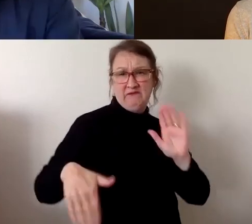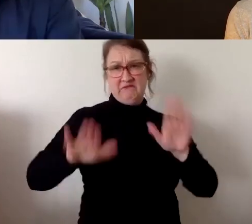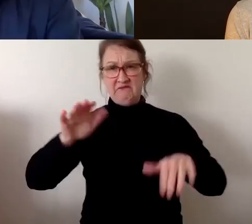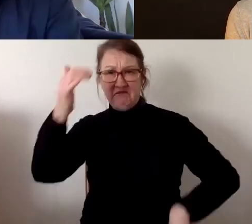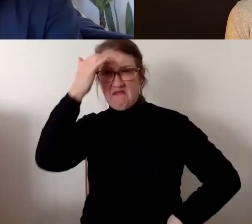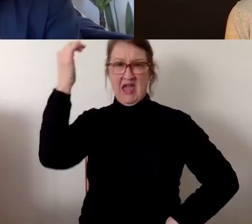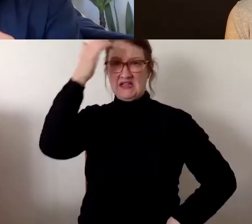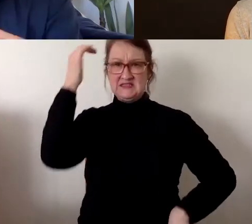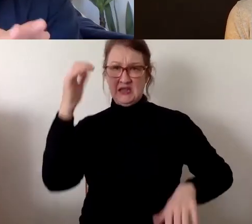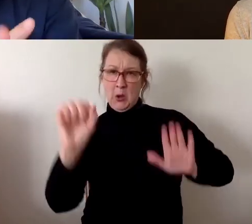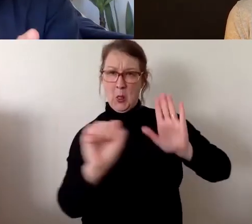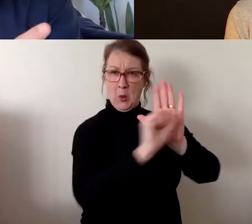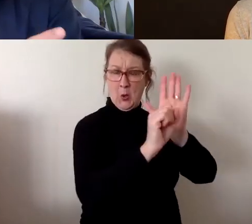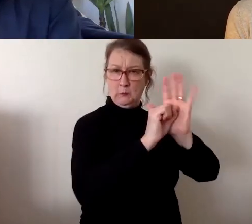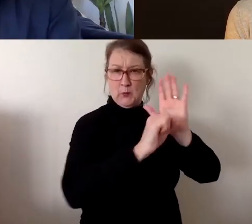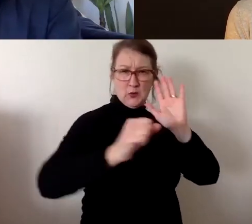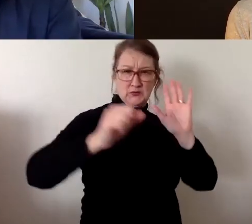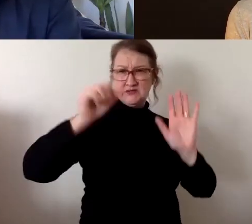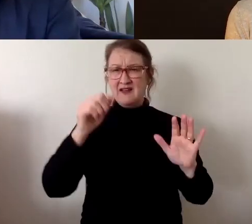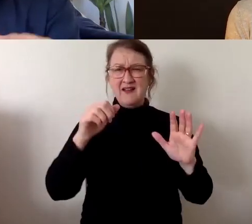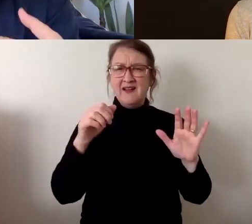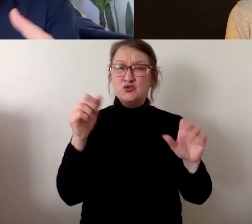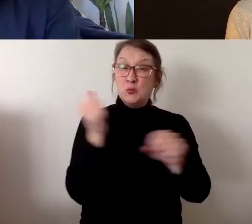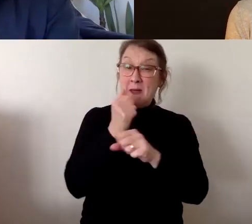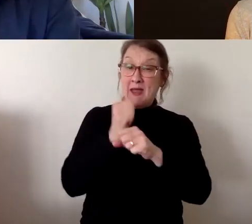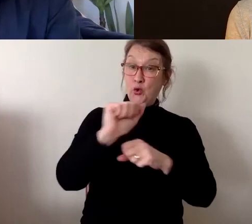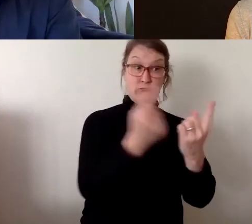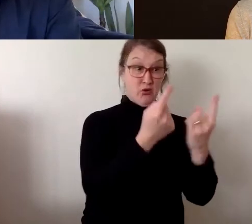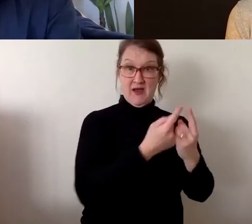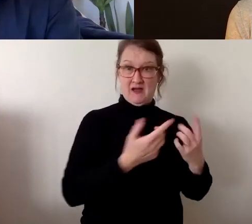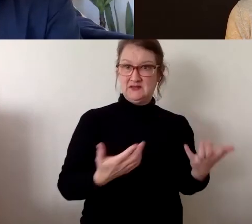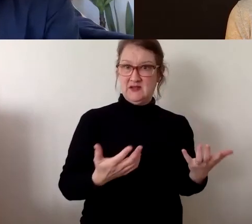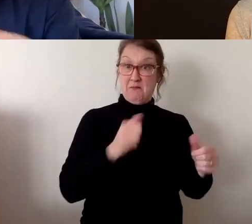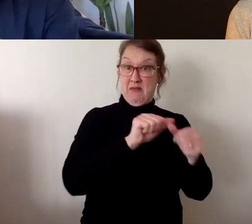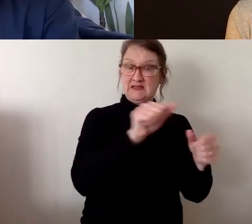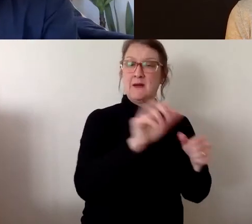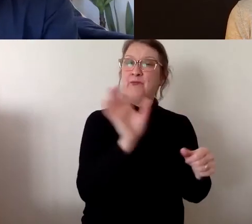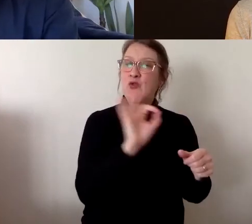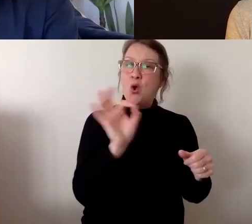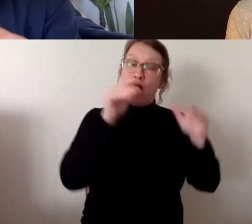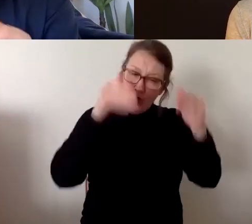There's no pictures that are going to make your product any better than its best value. Focus on